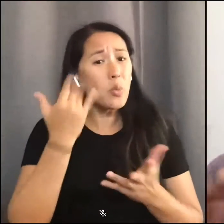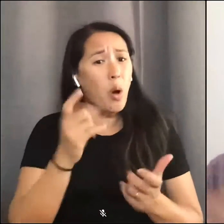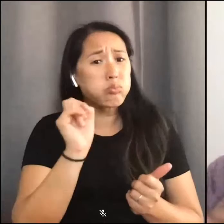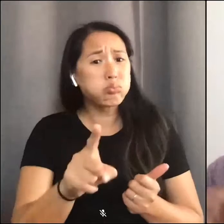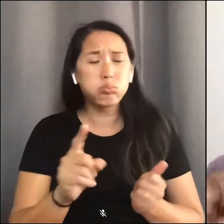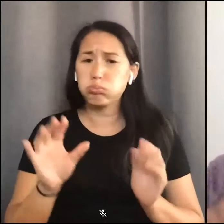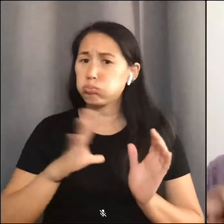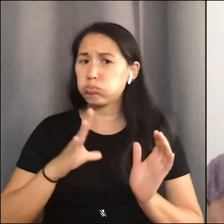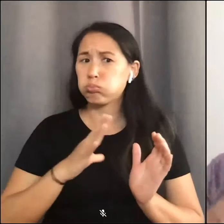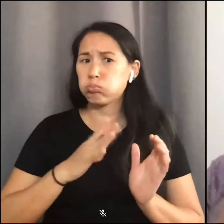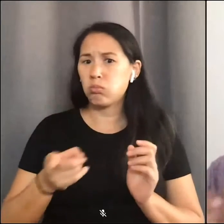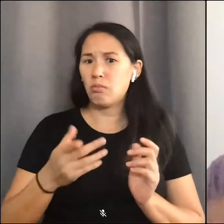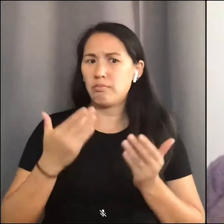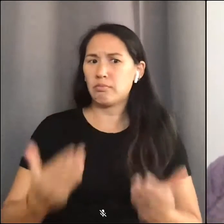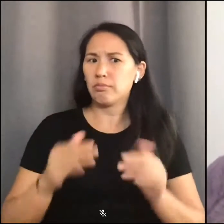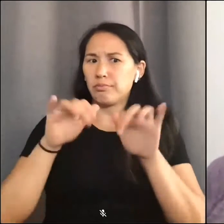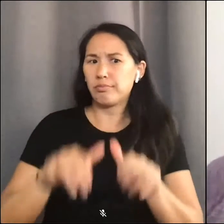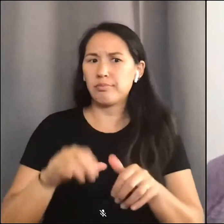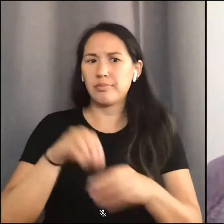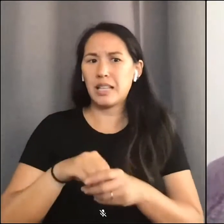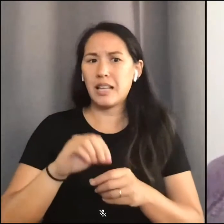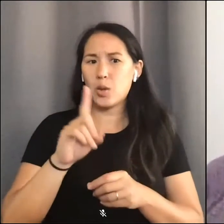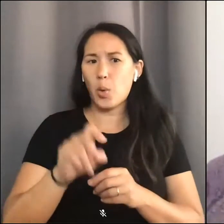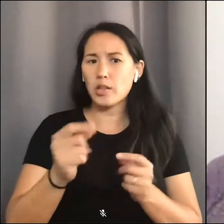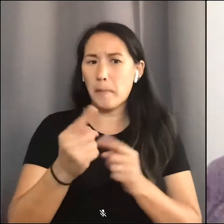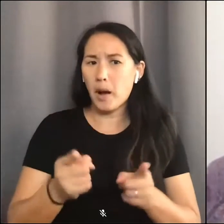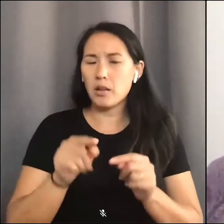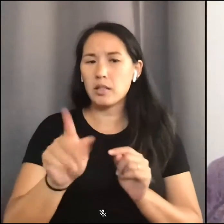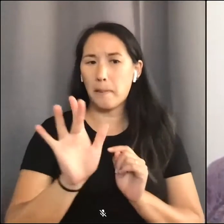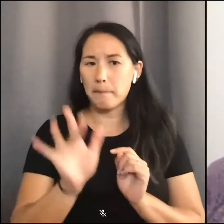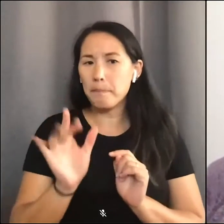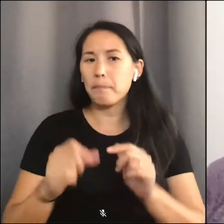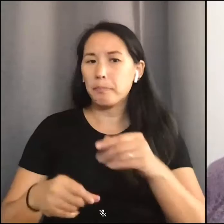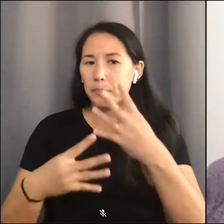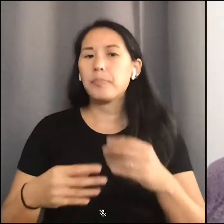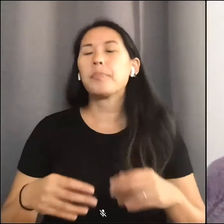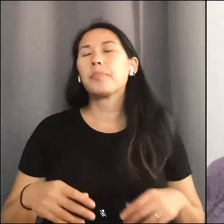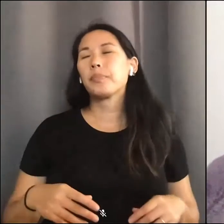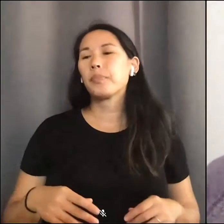along the way asking a question in the question box and then up voting questions um but due to